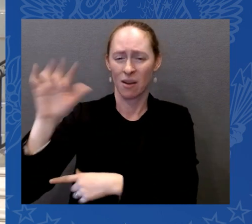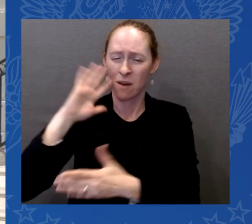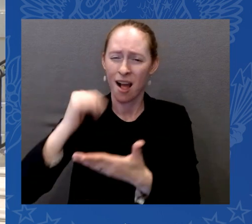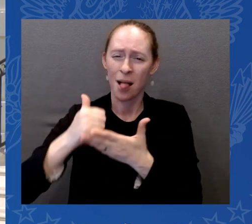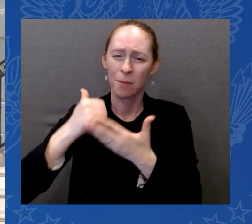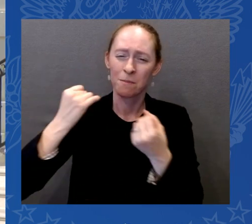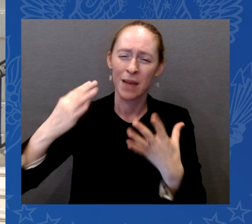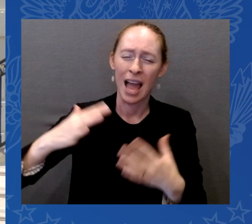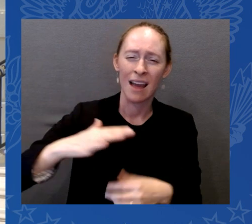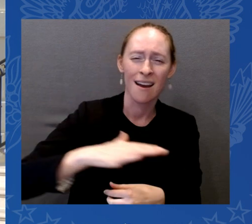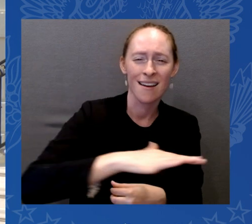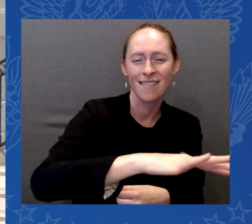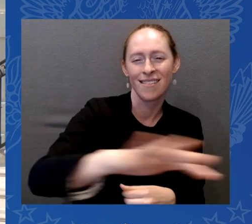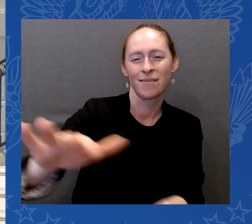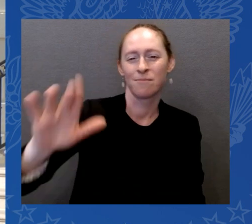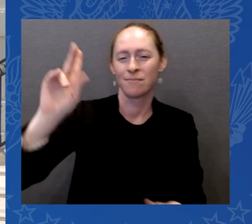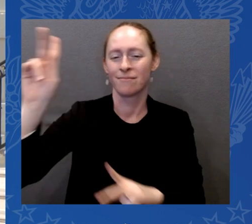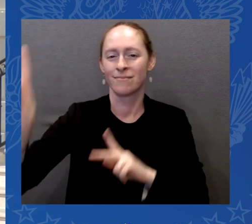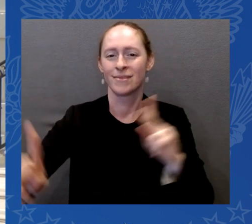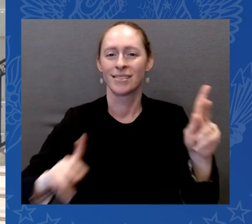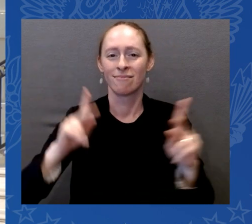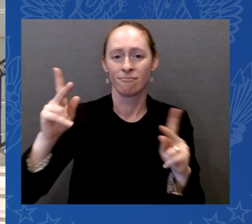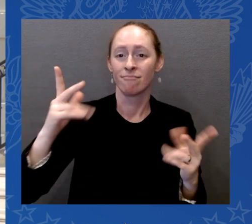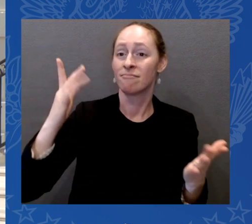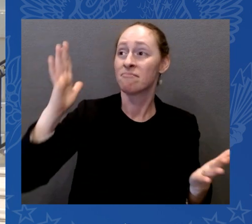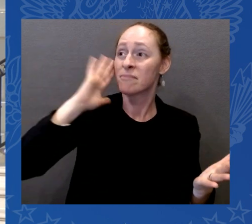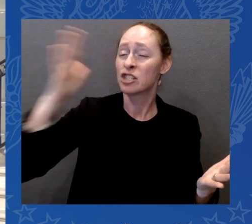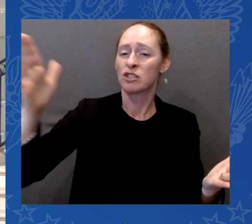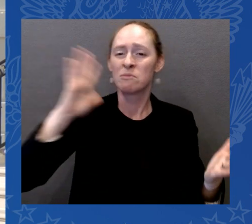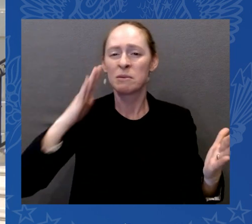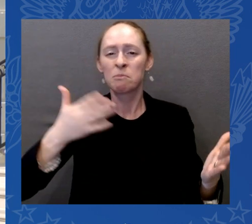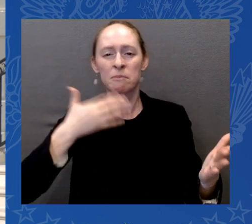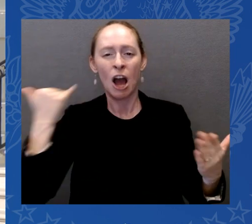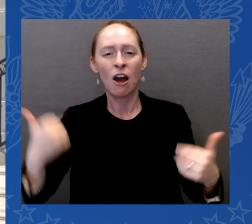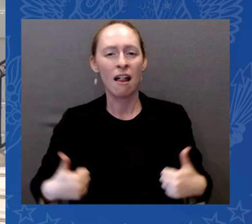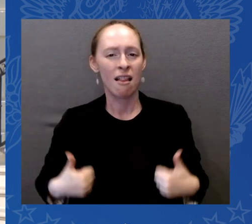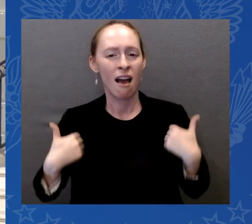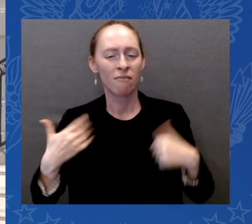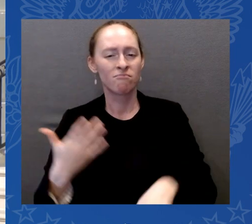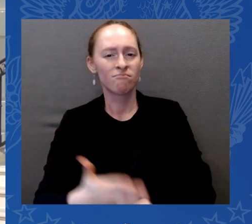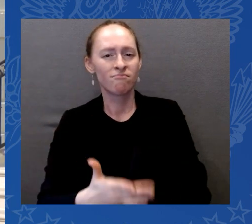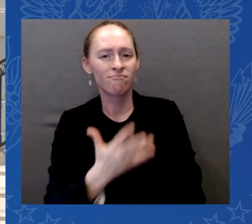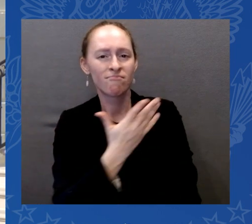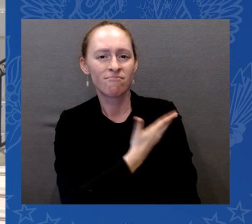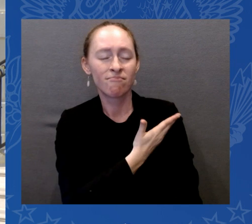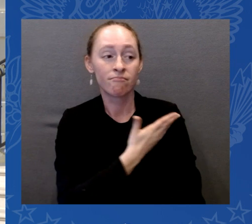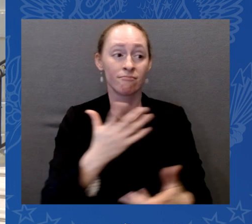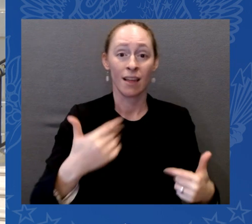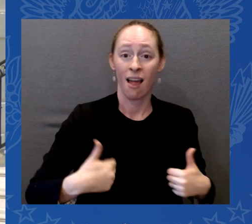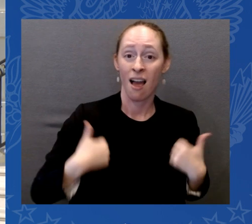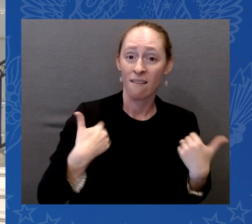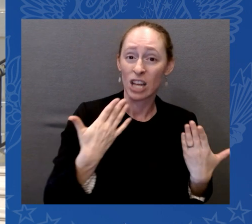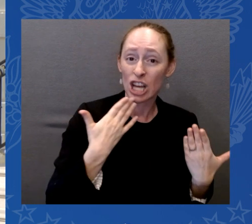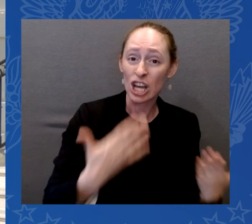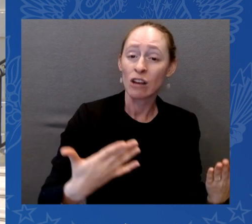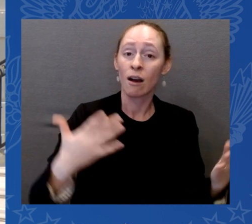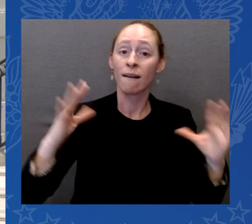and for those they love. In a moment, the president will speak about the many ways this law will benefit our nation.